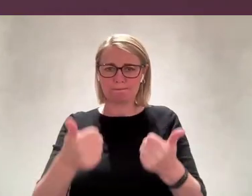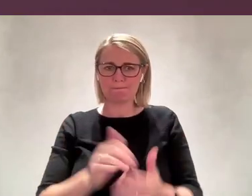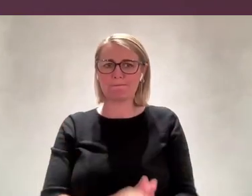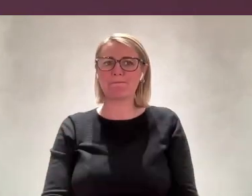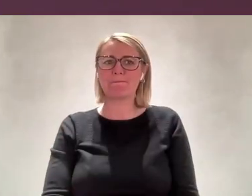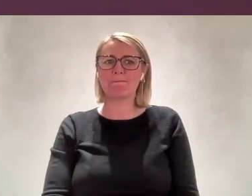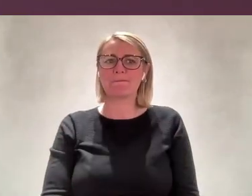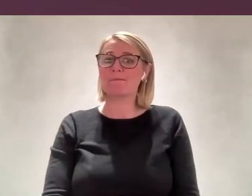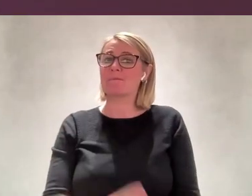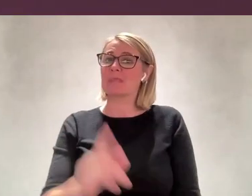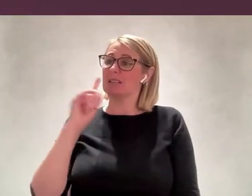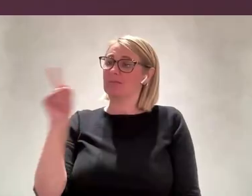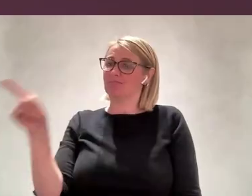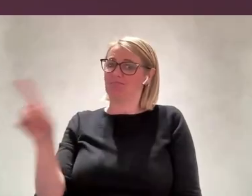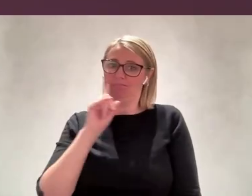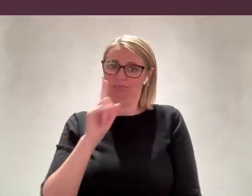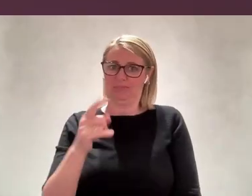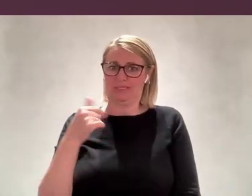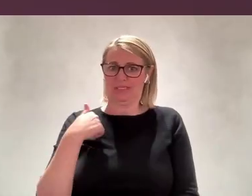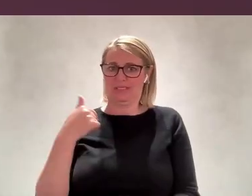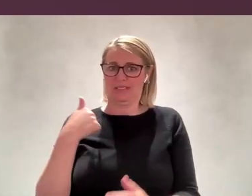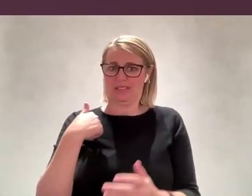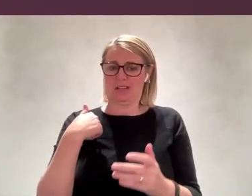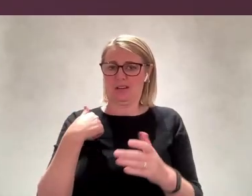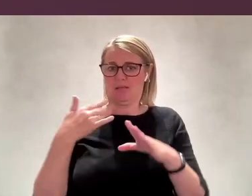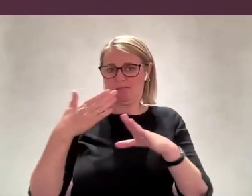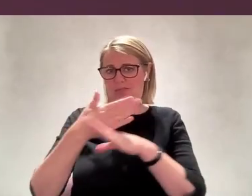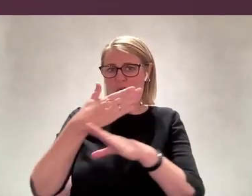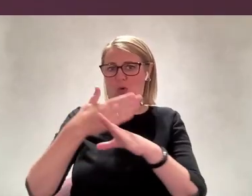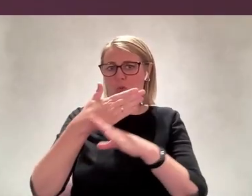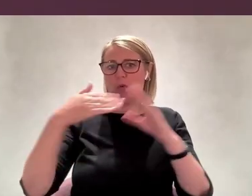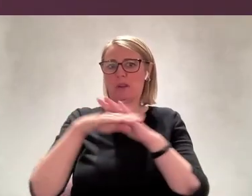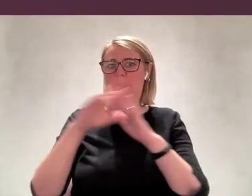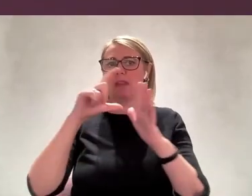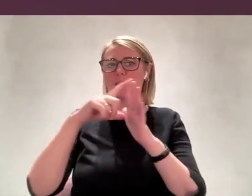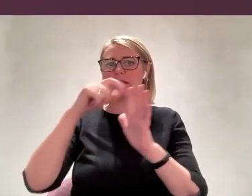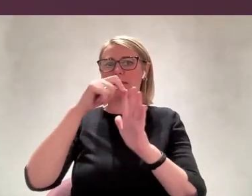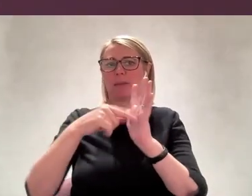As mentioned, my remit in Department of Government